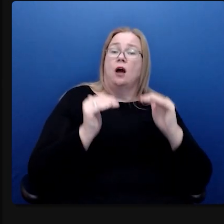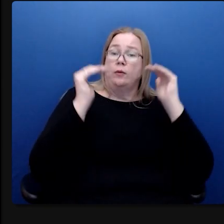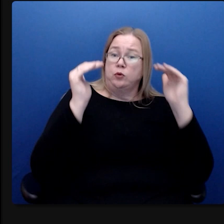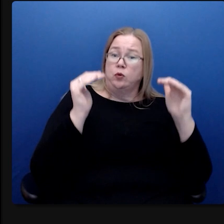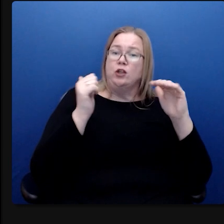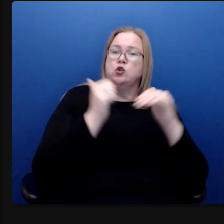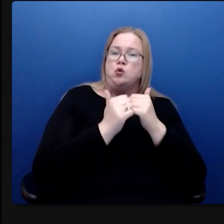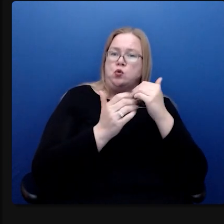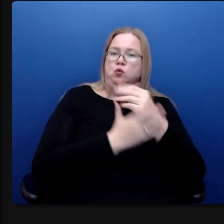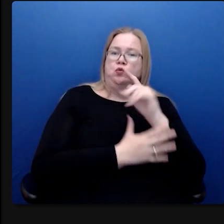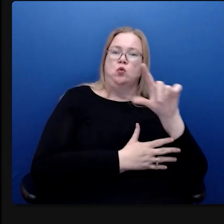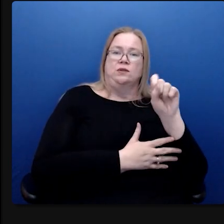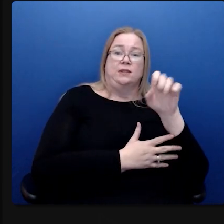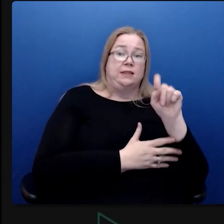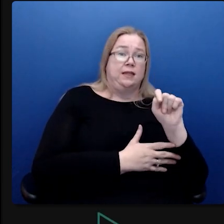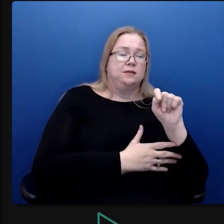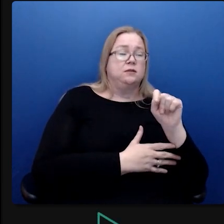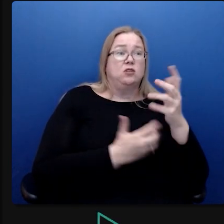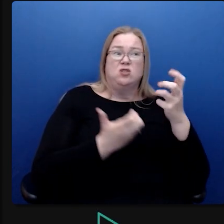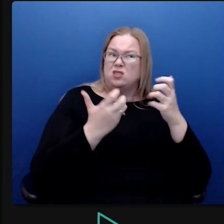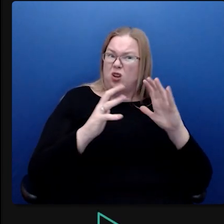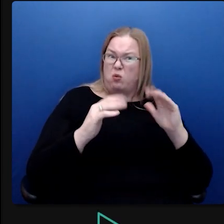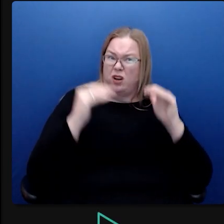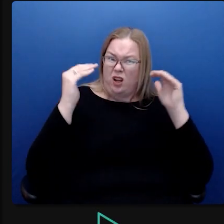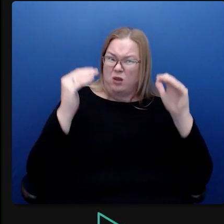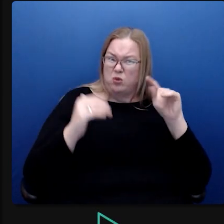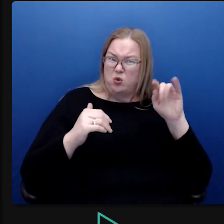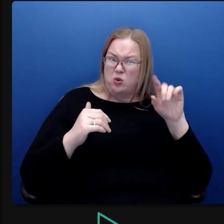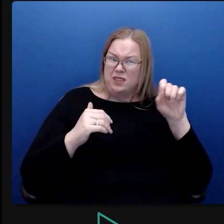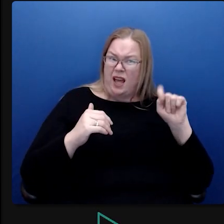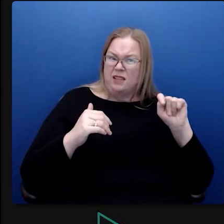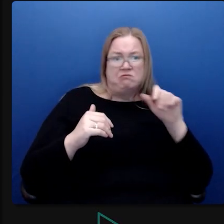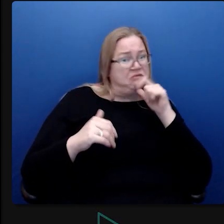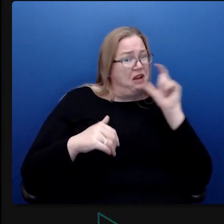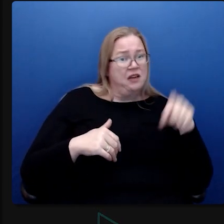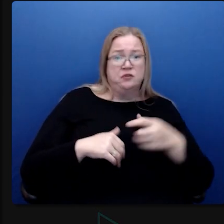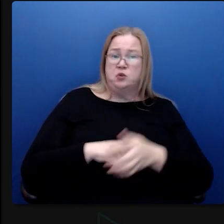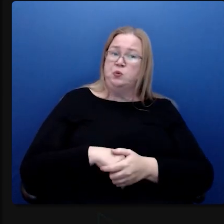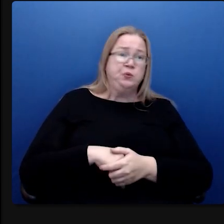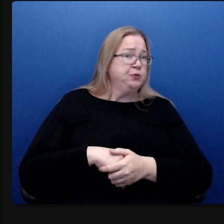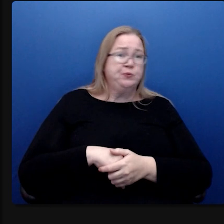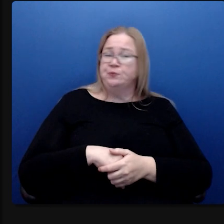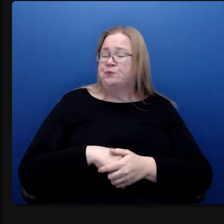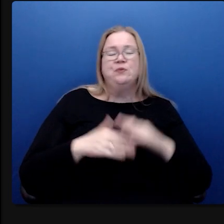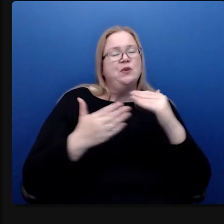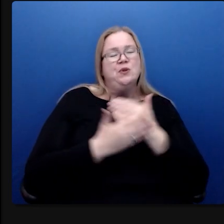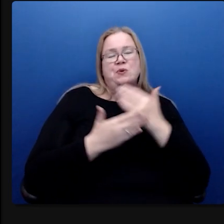you'll be asked to upgrade the latest tool sets. Don't want to upgrade the tool set? You won't have to.